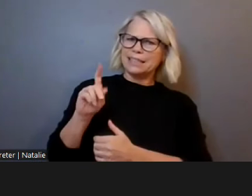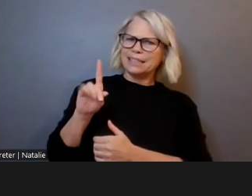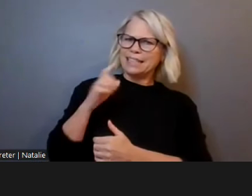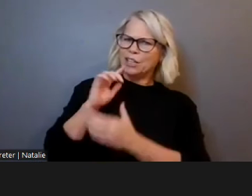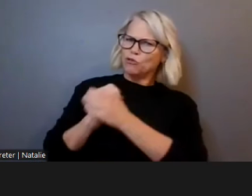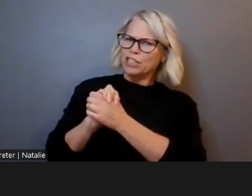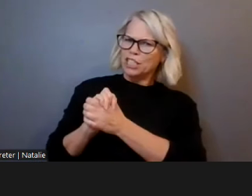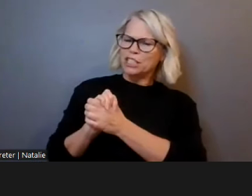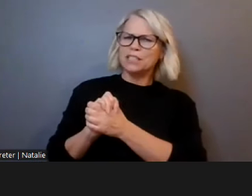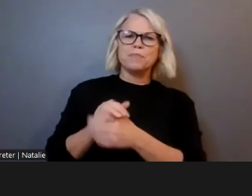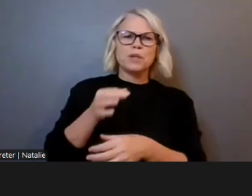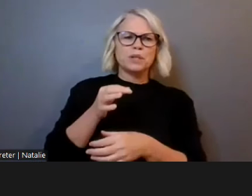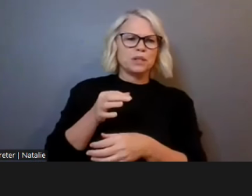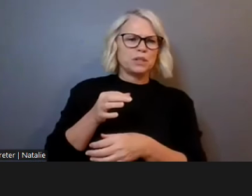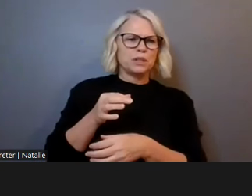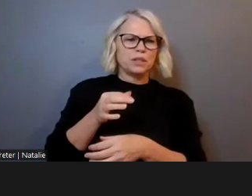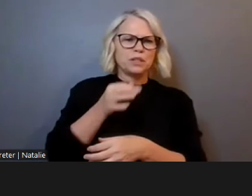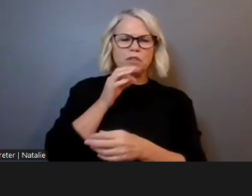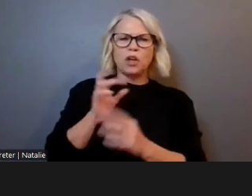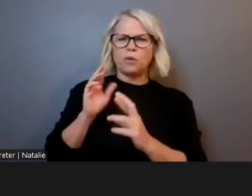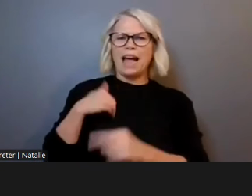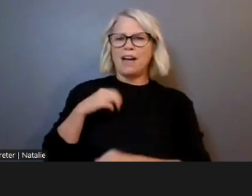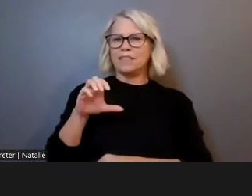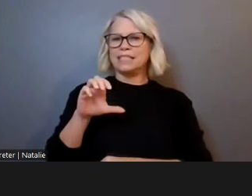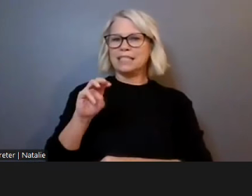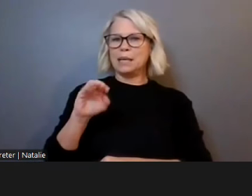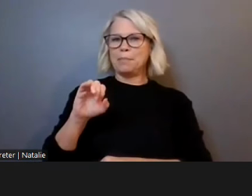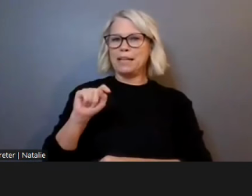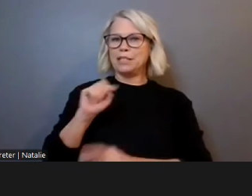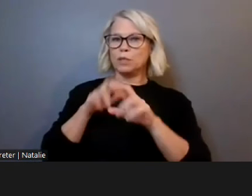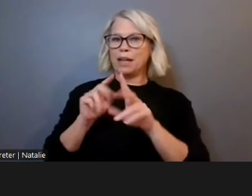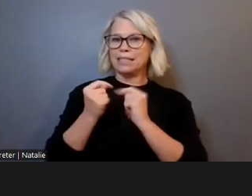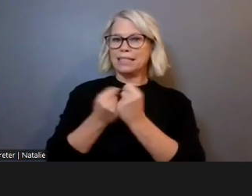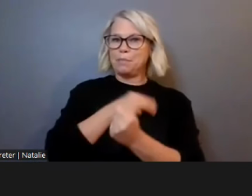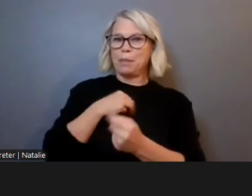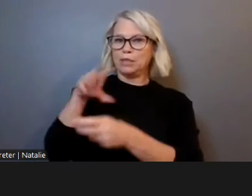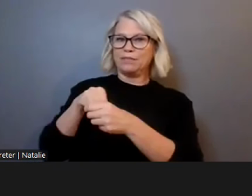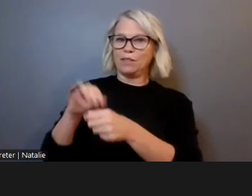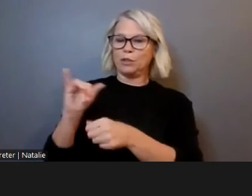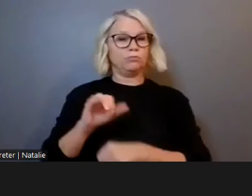Hopefully we will soon have response team members in that. That's right.